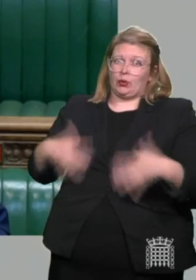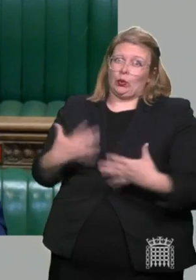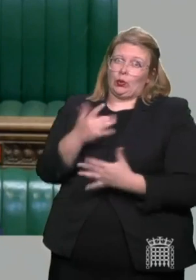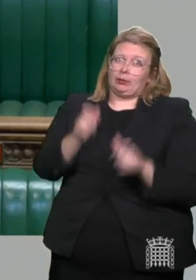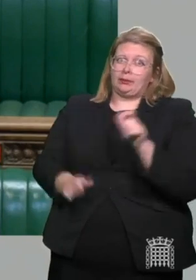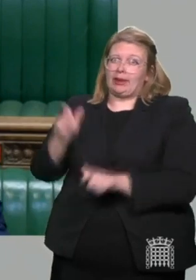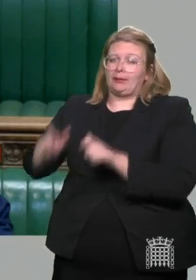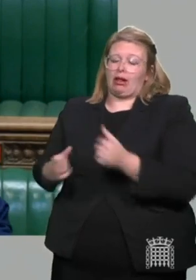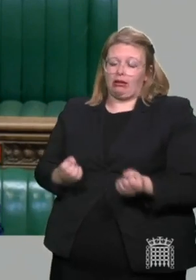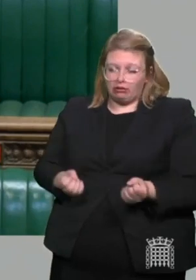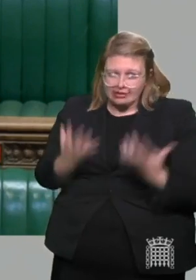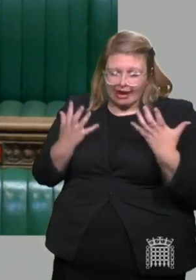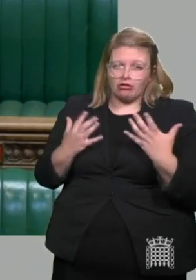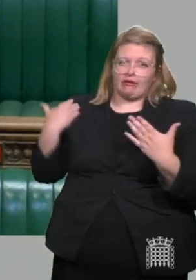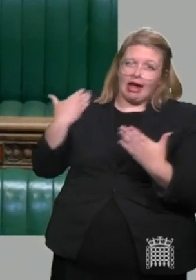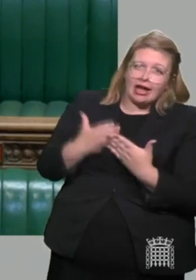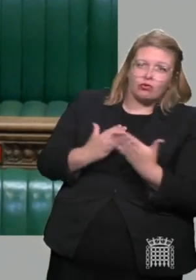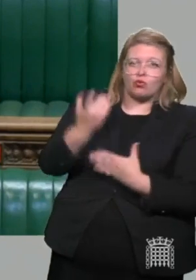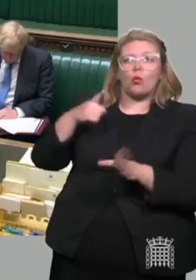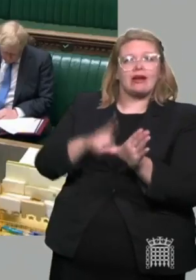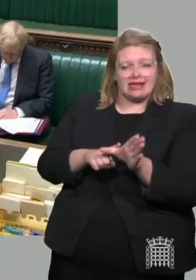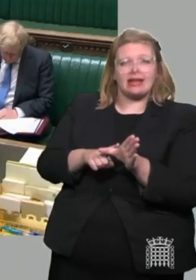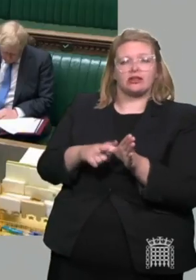it is even more poignant than usual. I join in solidarity